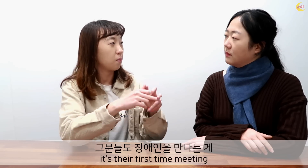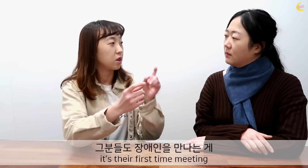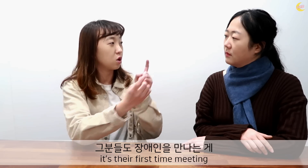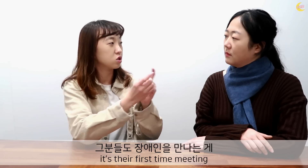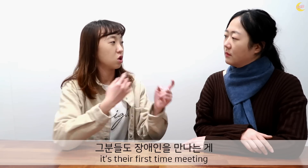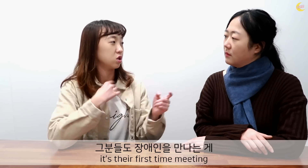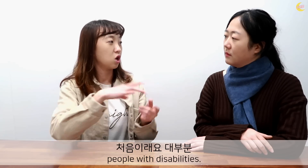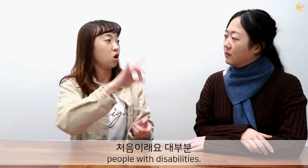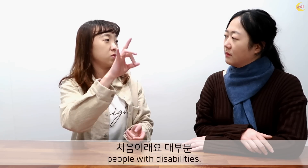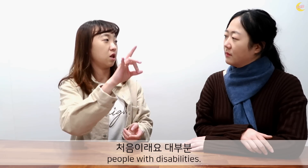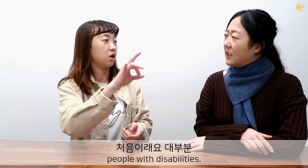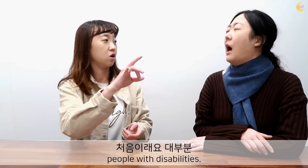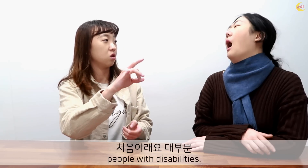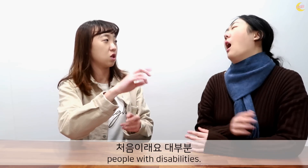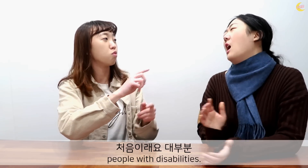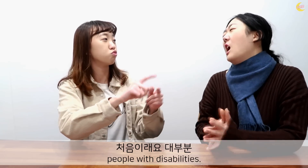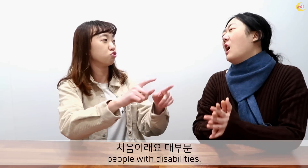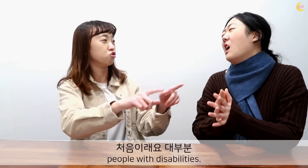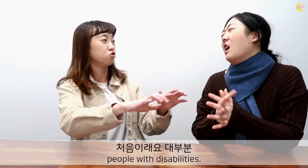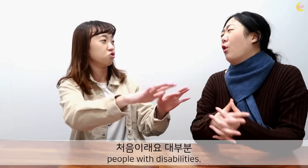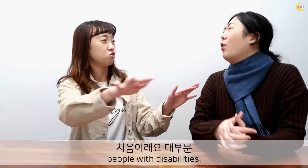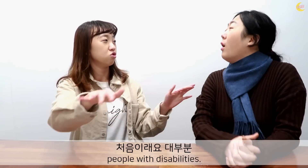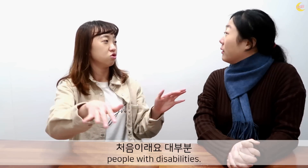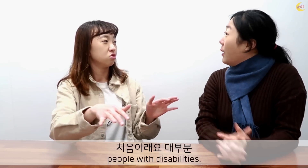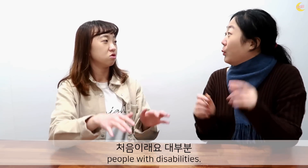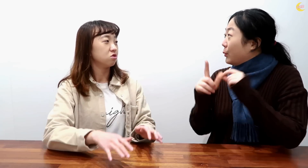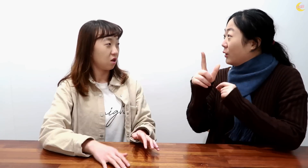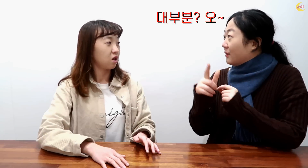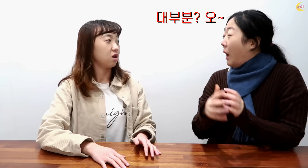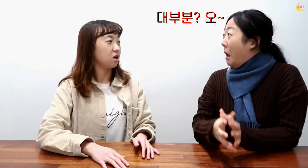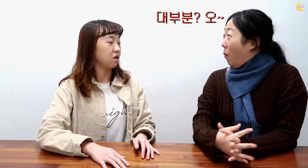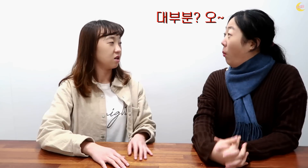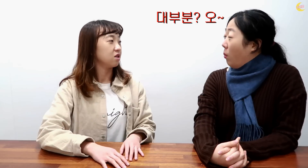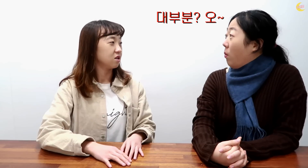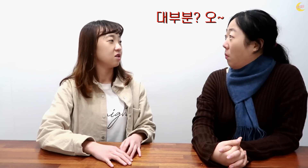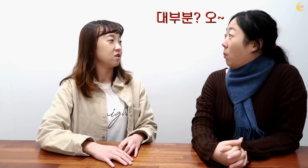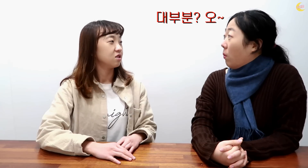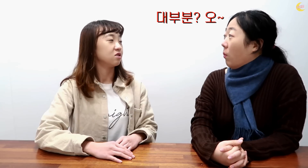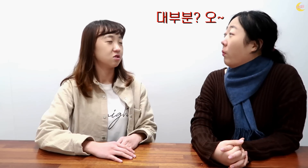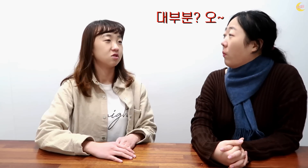it’s their first time meeting people with disabilities.